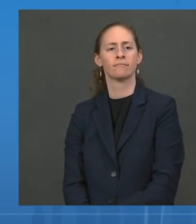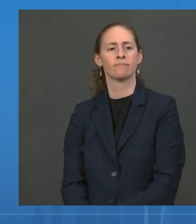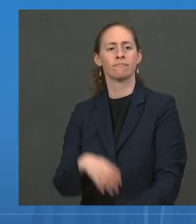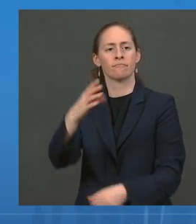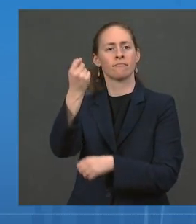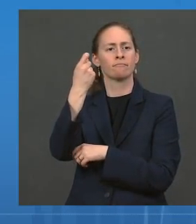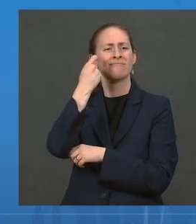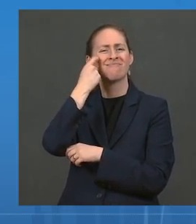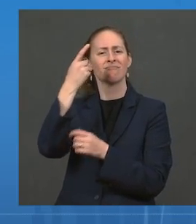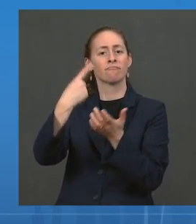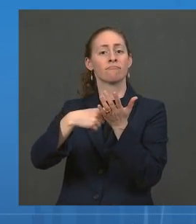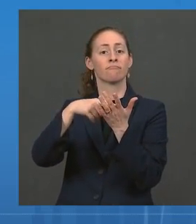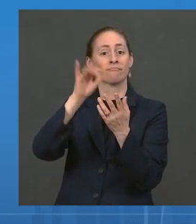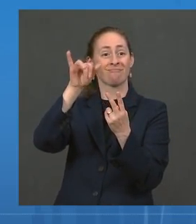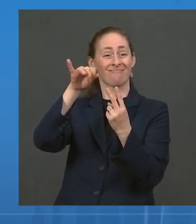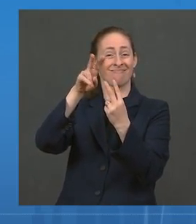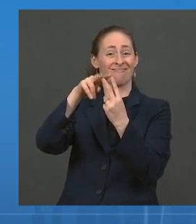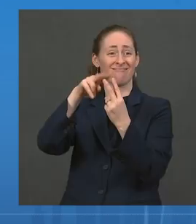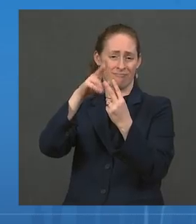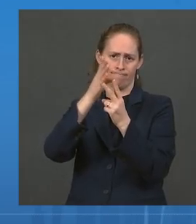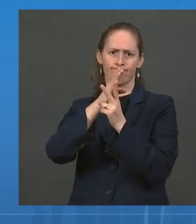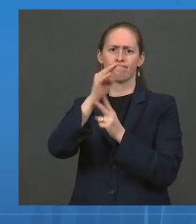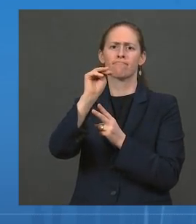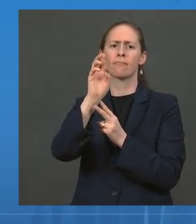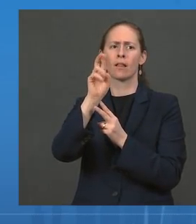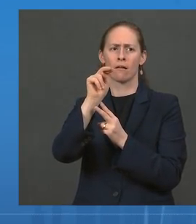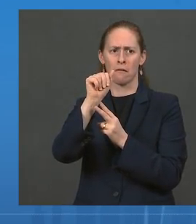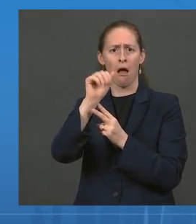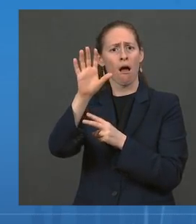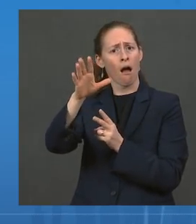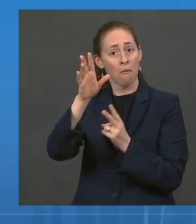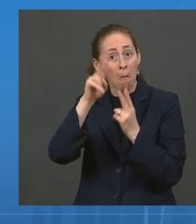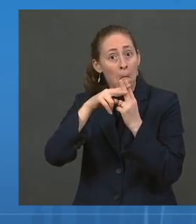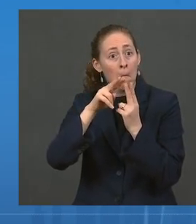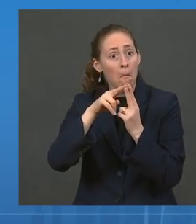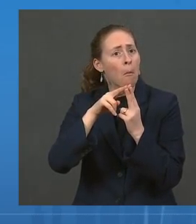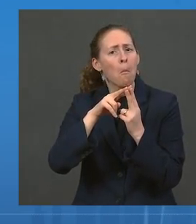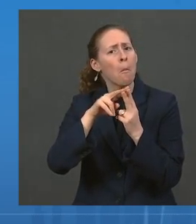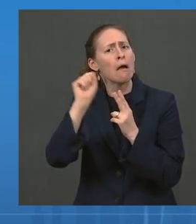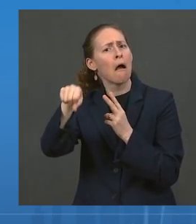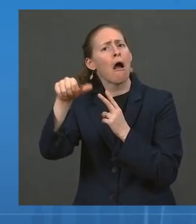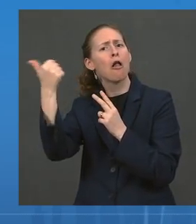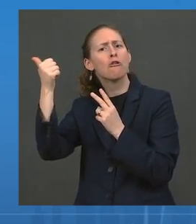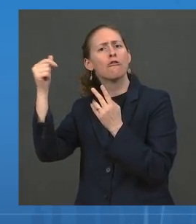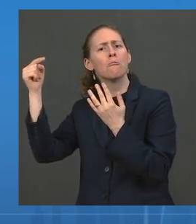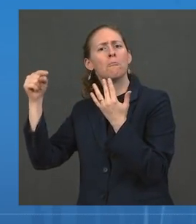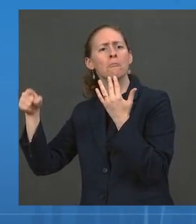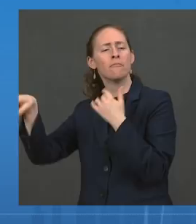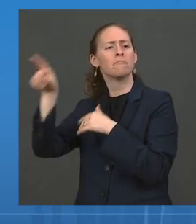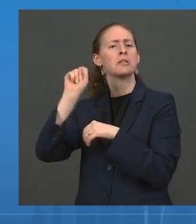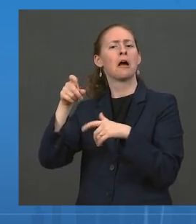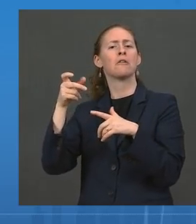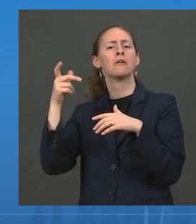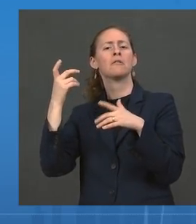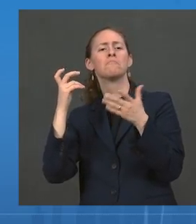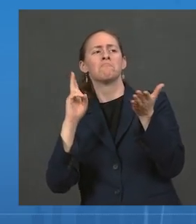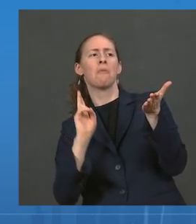but there are also other companies that are subcontractors of those companies. So, we envision a wide array of companies